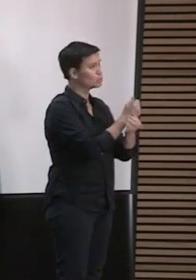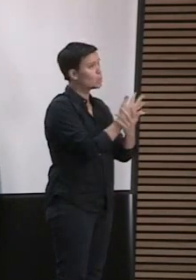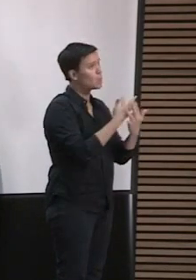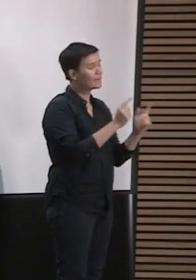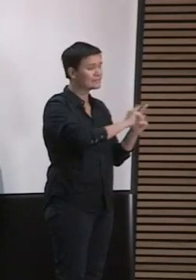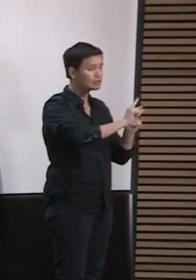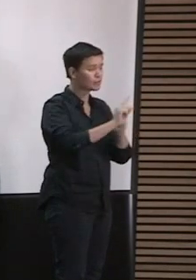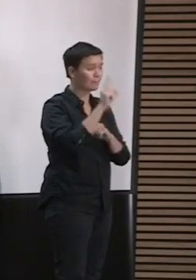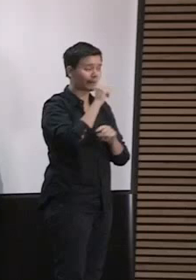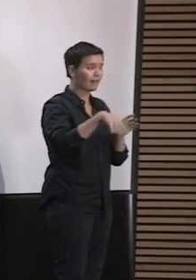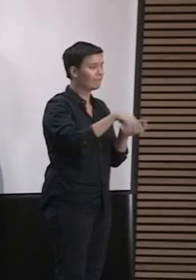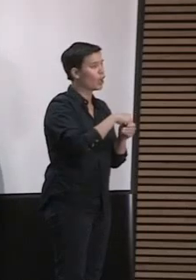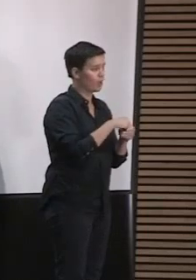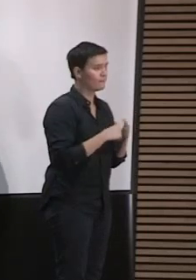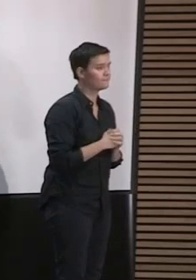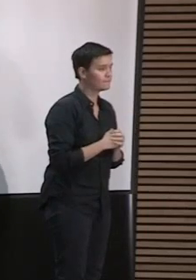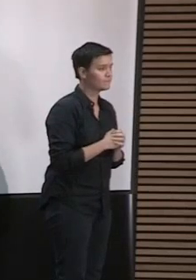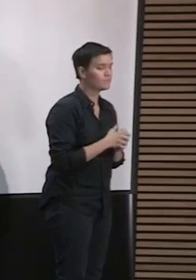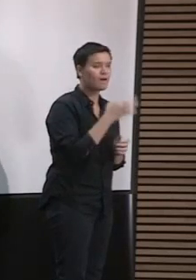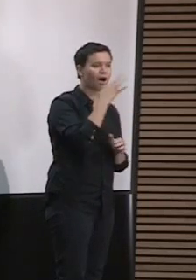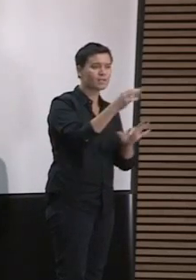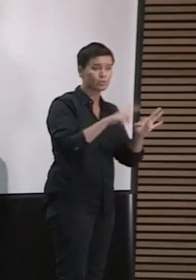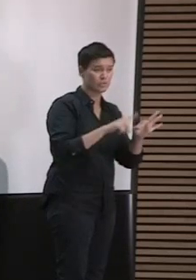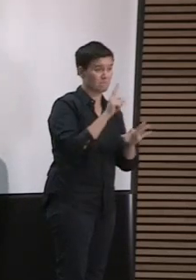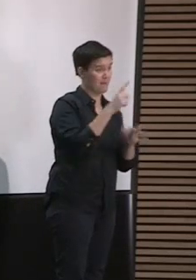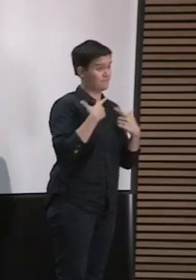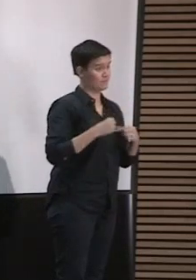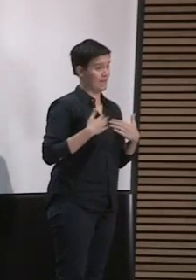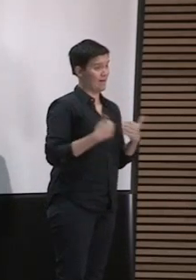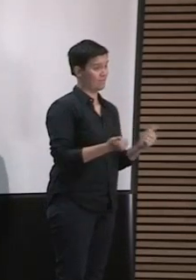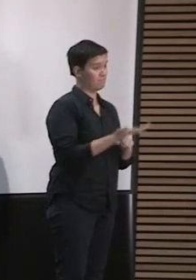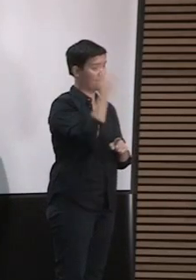surveillance testing that is across such a range of